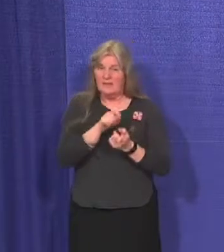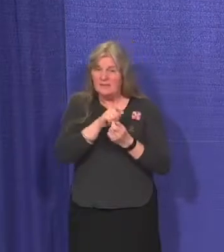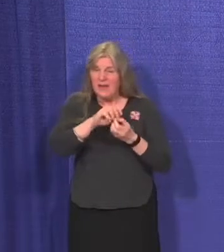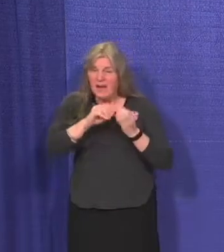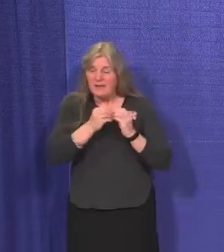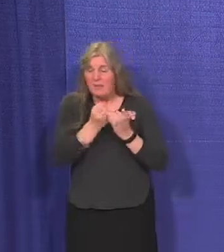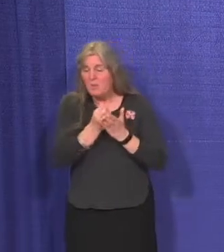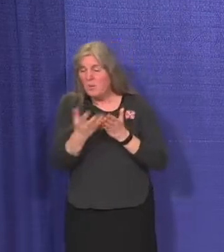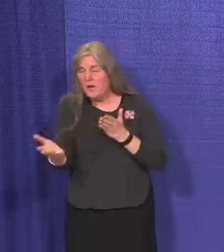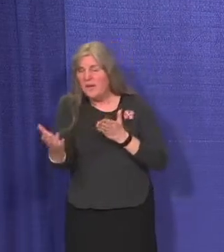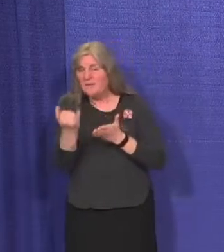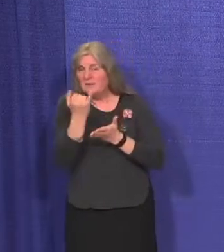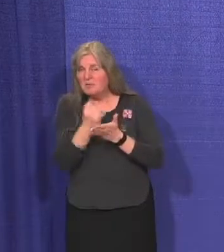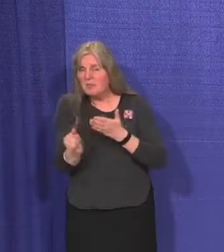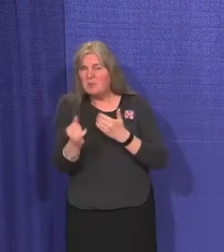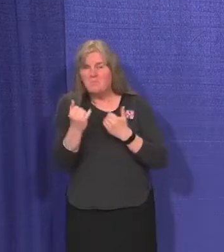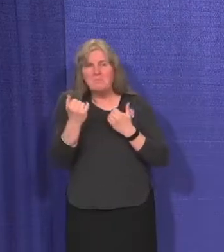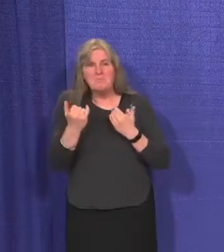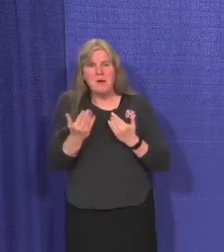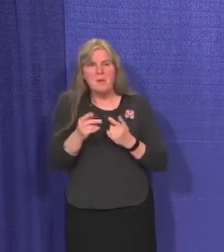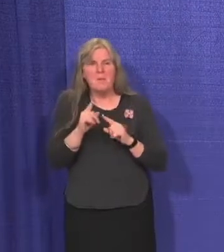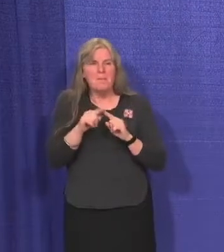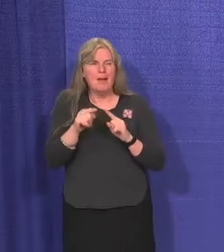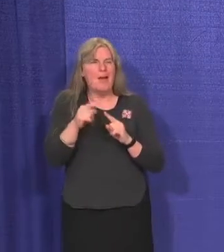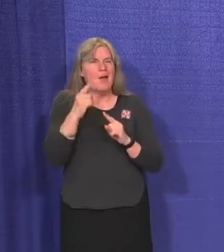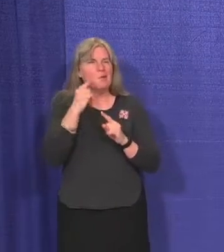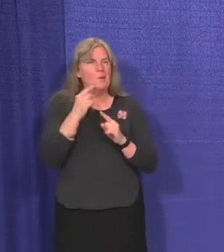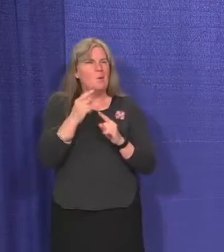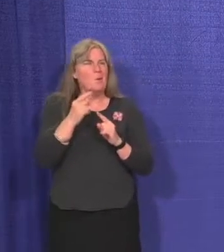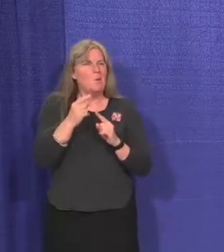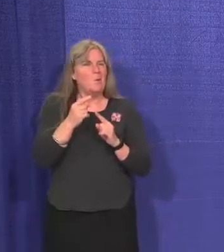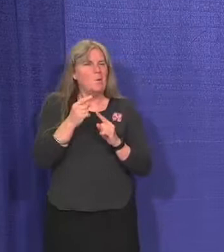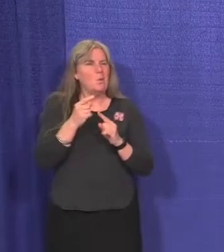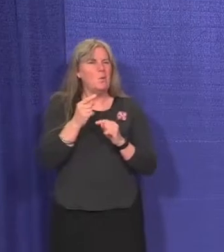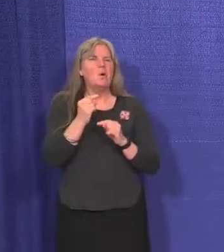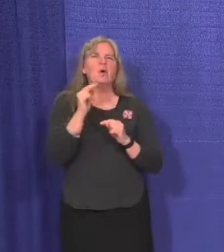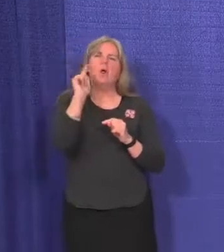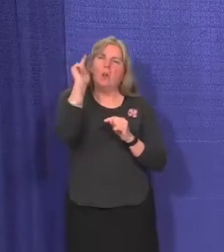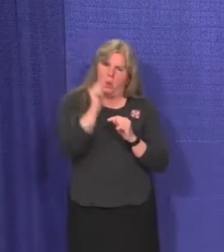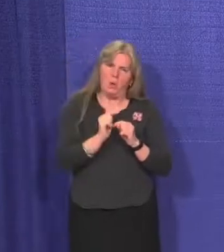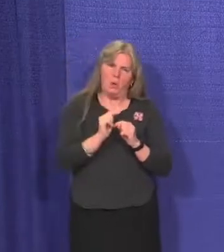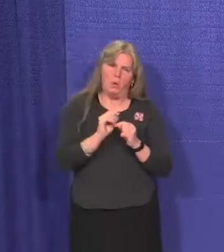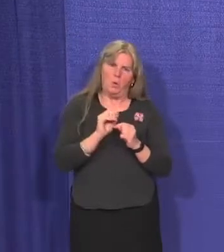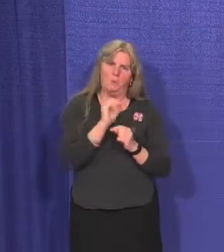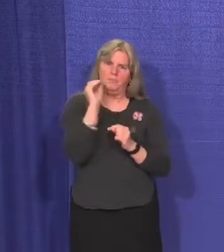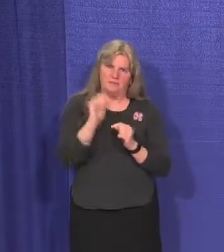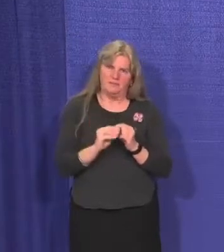several doses wasted on one occasion, I believe most of one